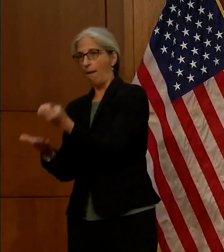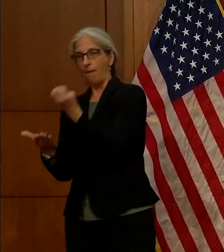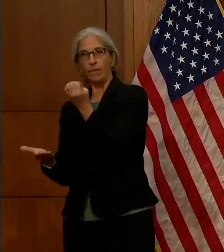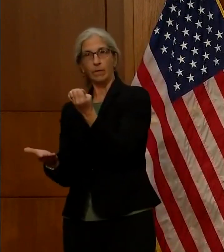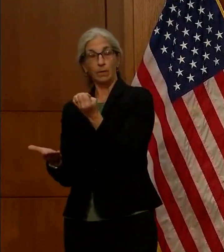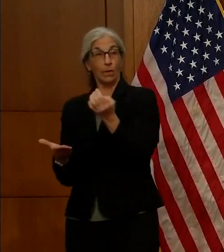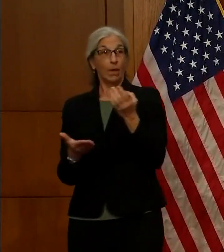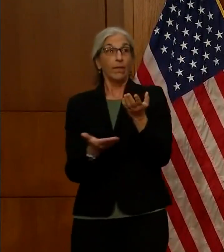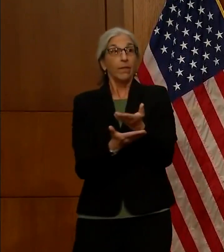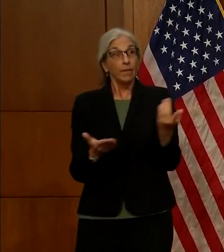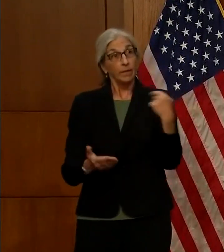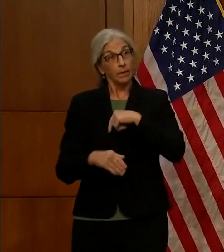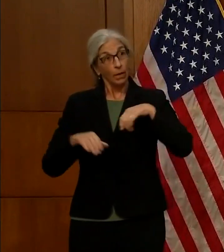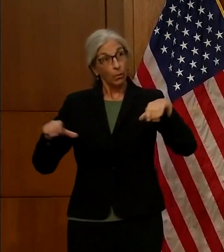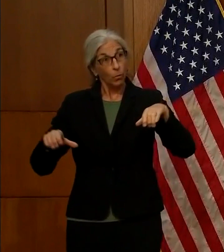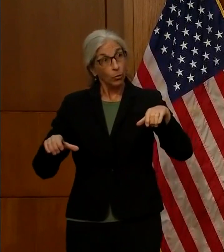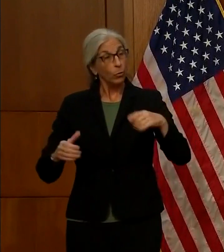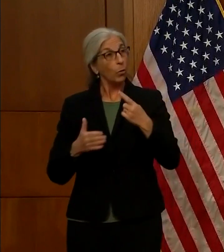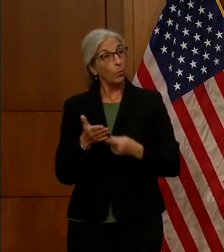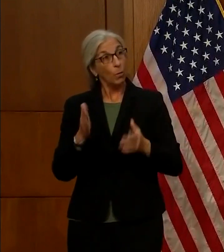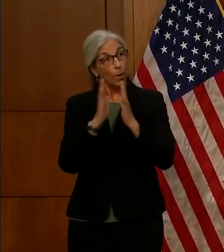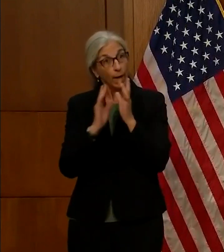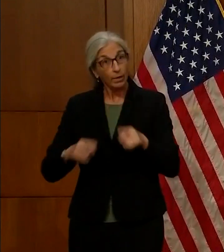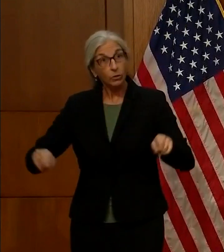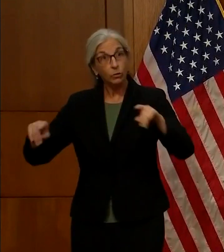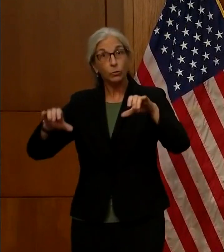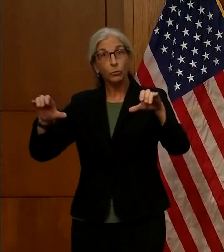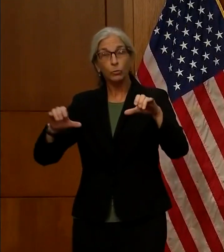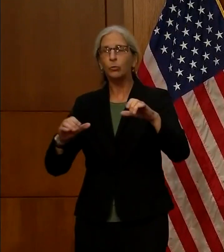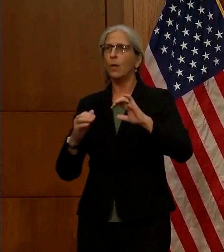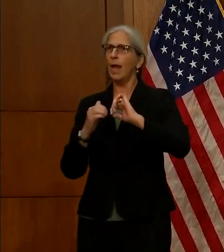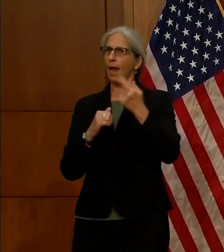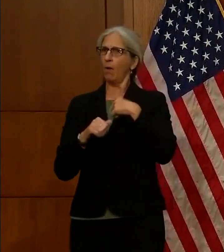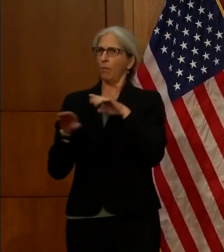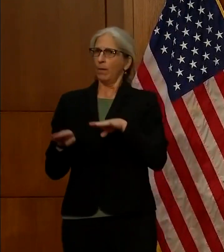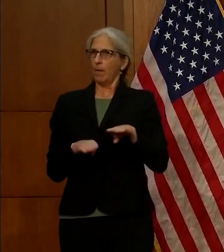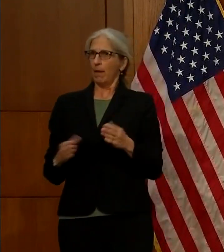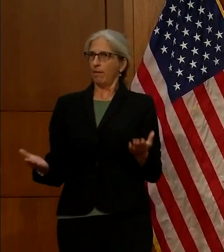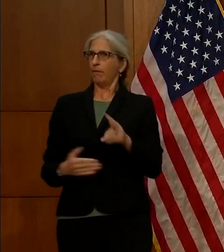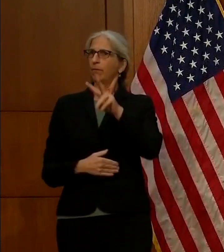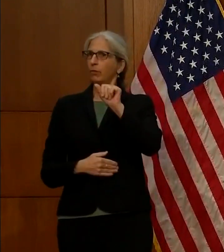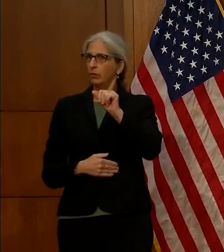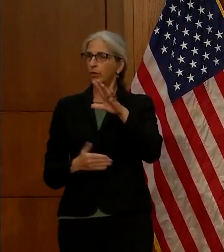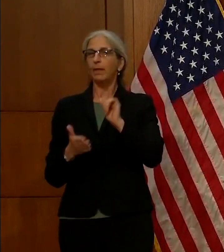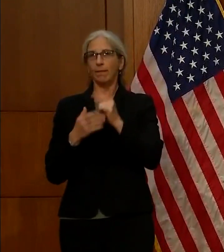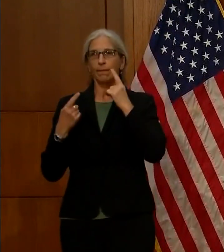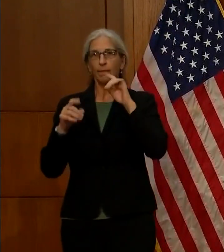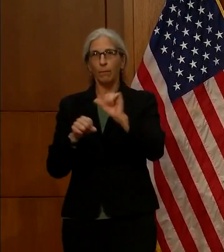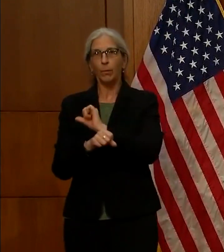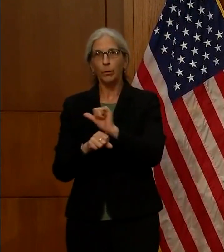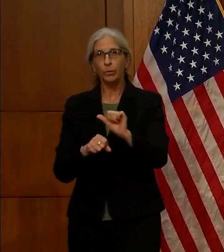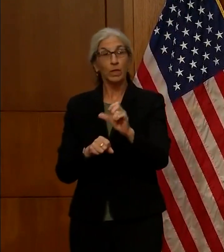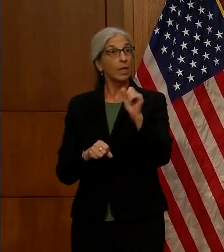DOESN'T GET ANY CLEARER THAN THAT WHAT WE'RE DOING WHAT WE'RE ASKING YOU TO DO THE